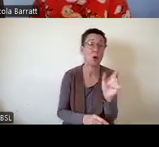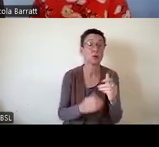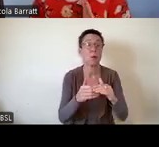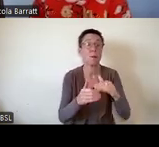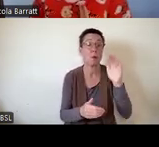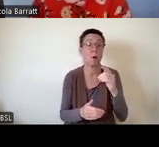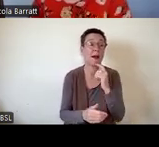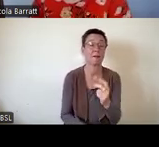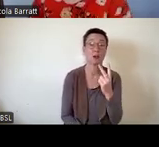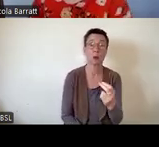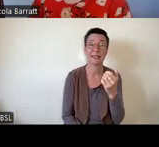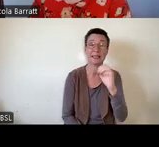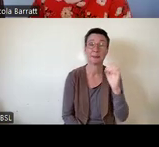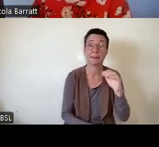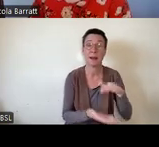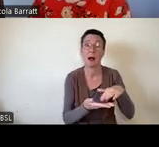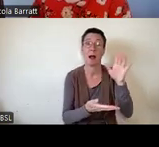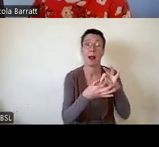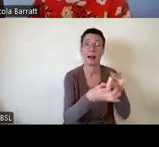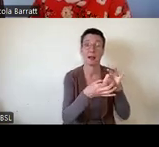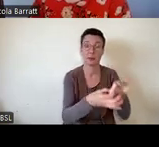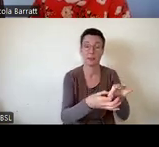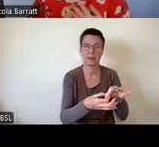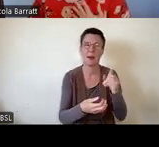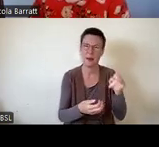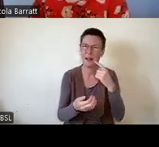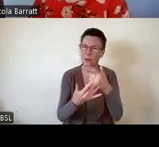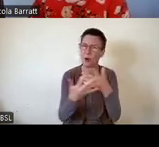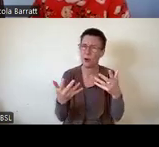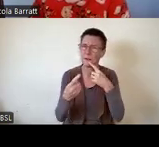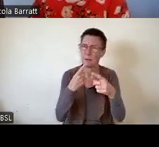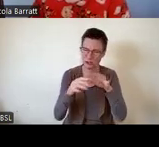800 words is a bit of an essay, so I don't expect you to do that.